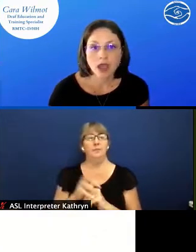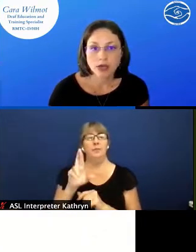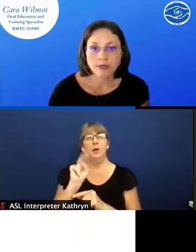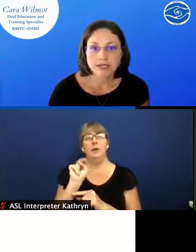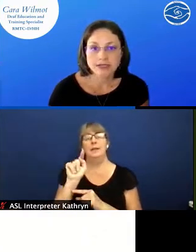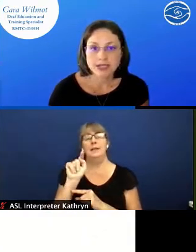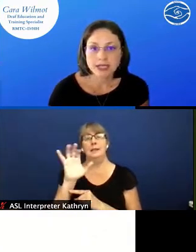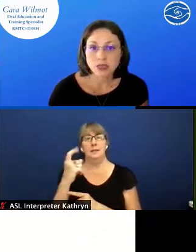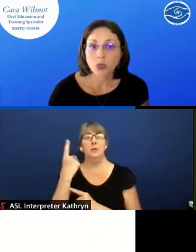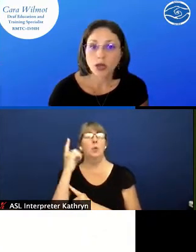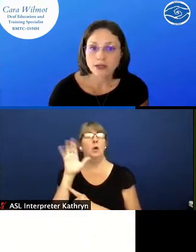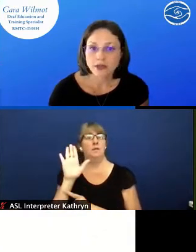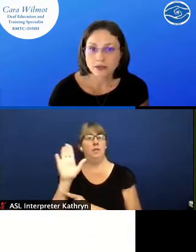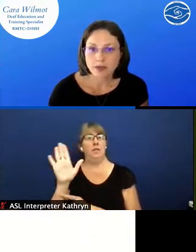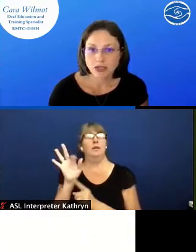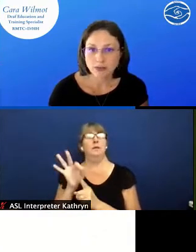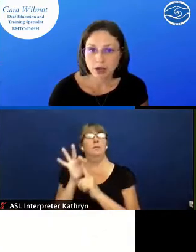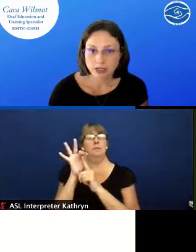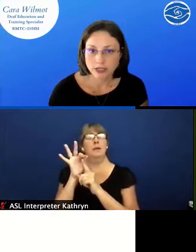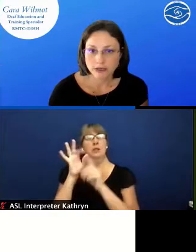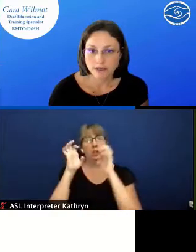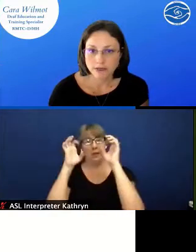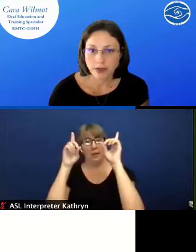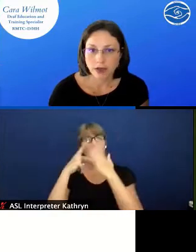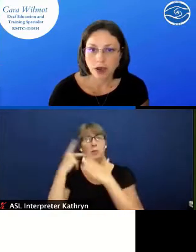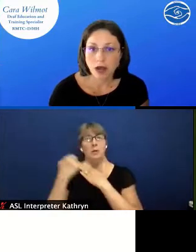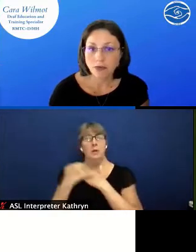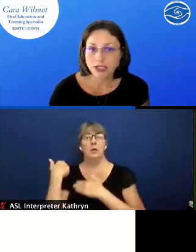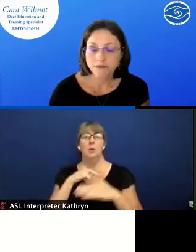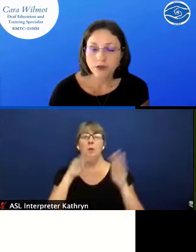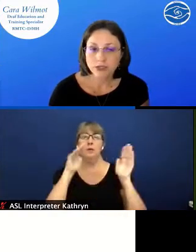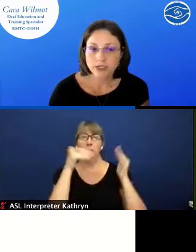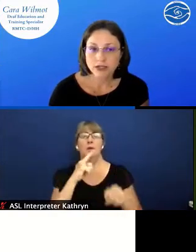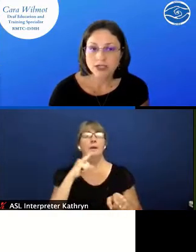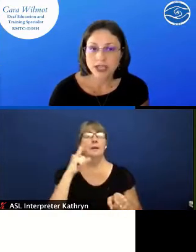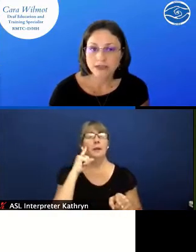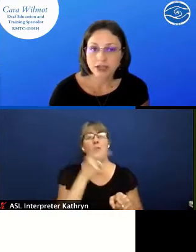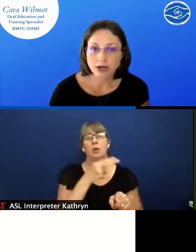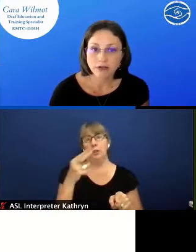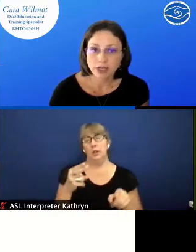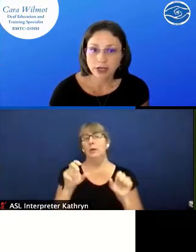RMTC-D/HH is one of the special projects. Our project focuses on deaf and hard of hearing,